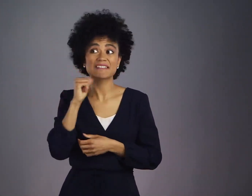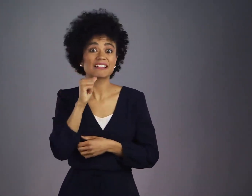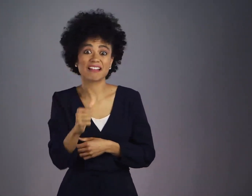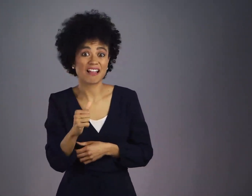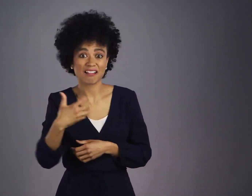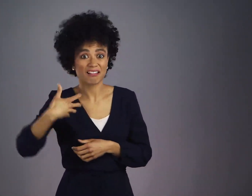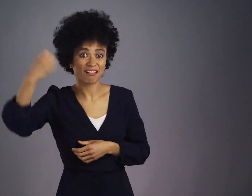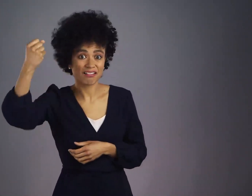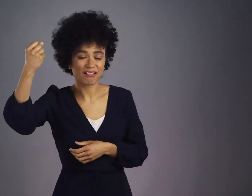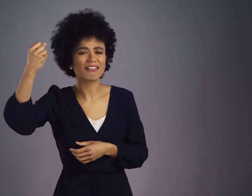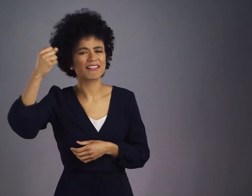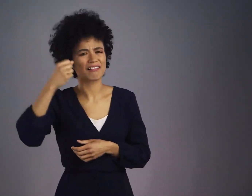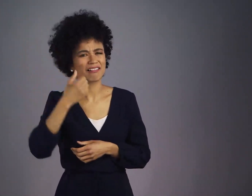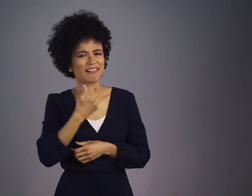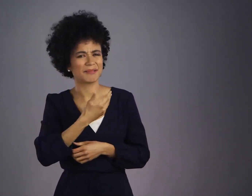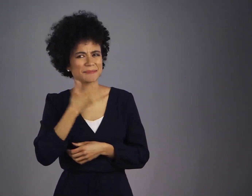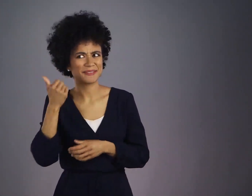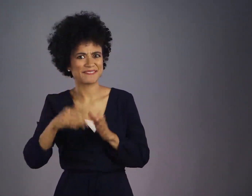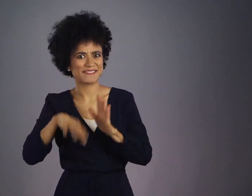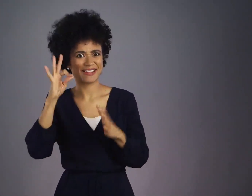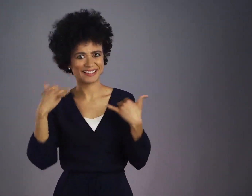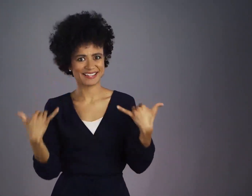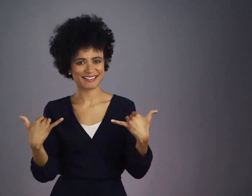If not, it had better be found out right away.